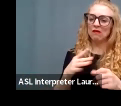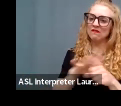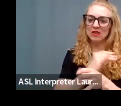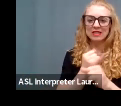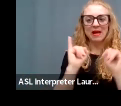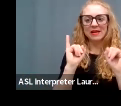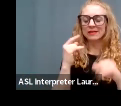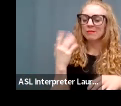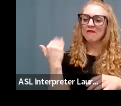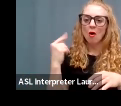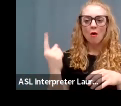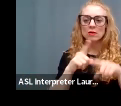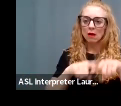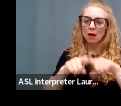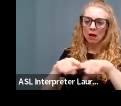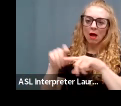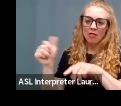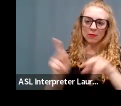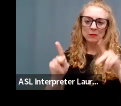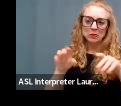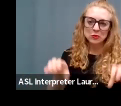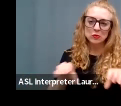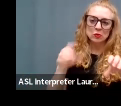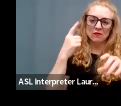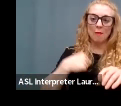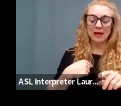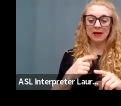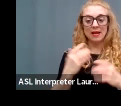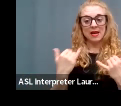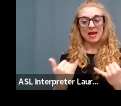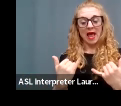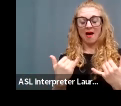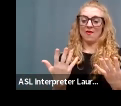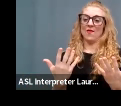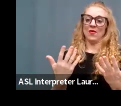rely on people to do a bunch of things for me and that you cannot change a channel on his TV